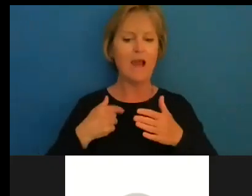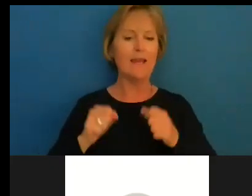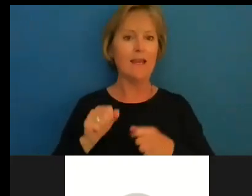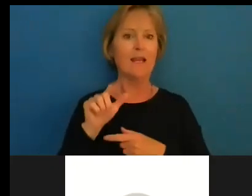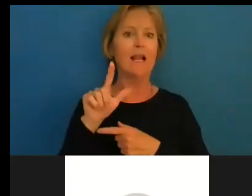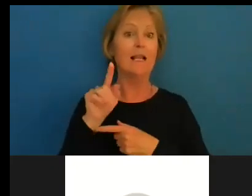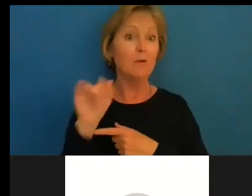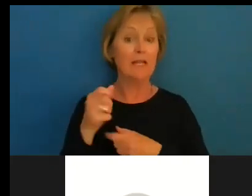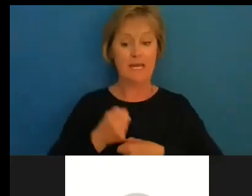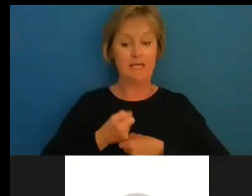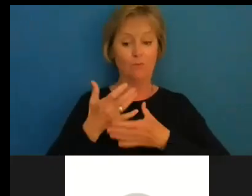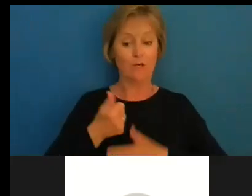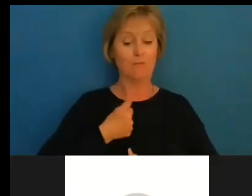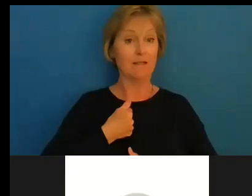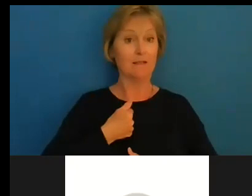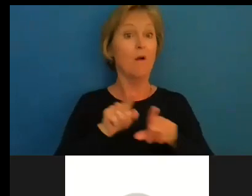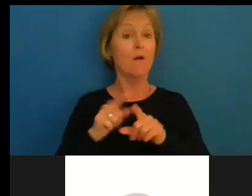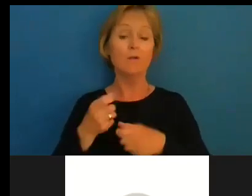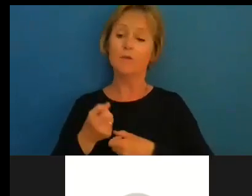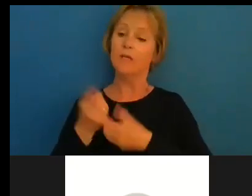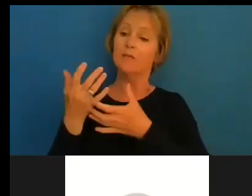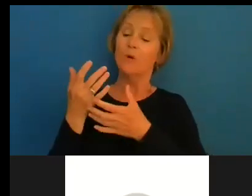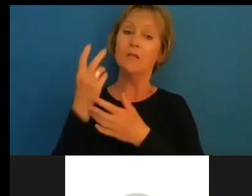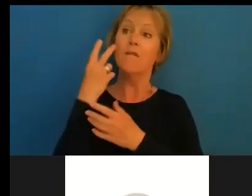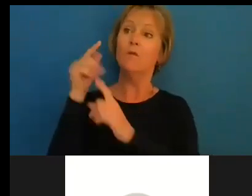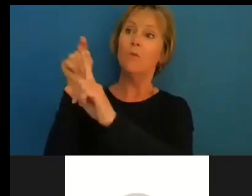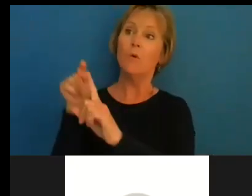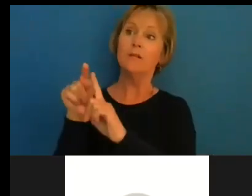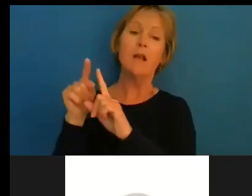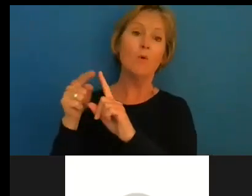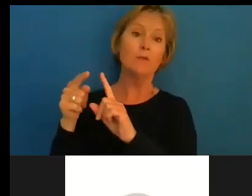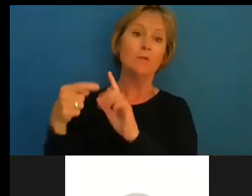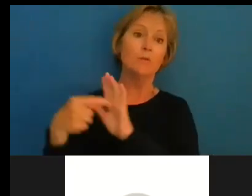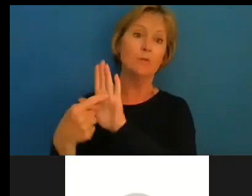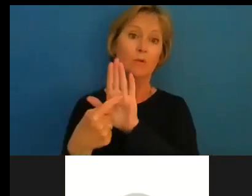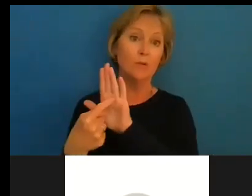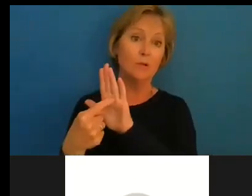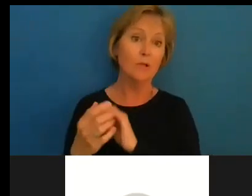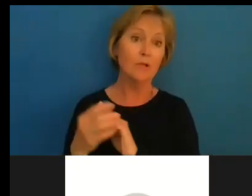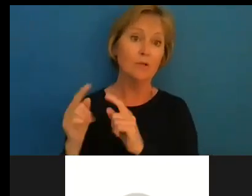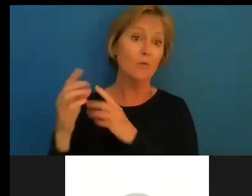express myself, but express the points that I want to get across. To the world.